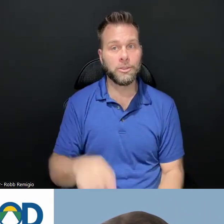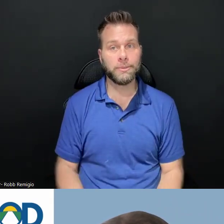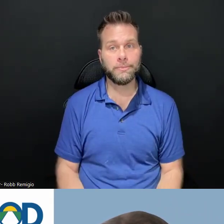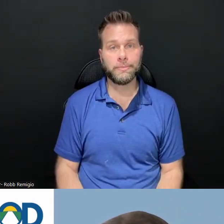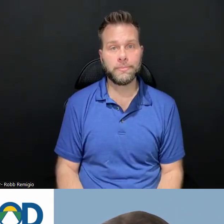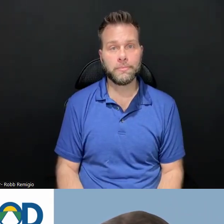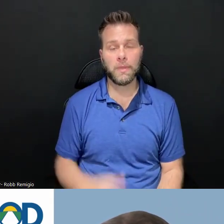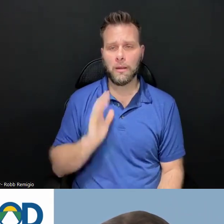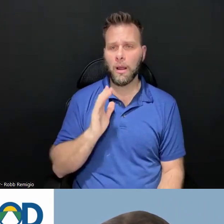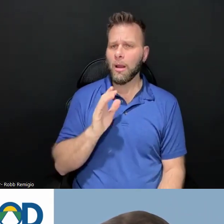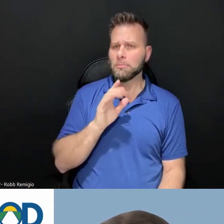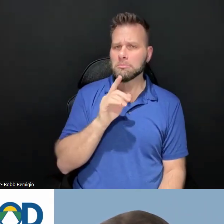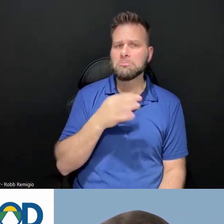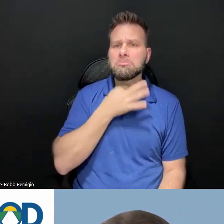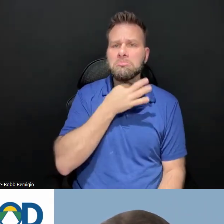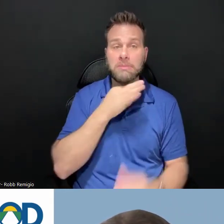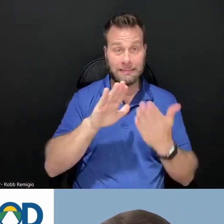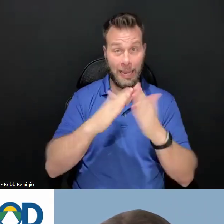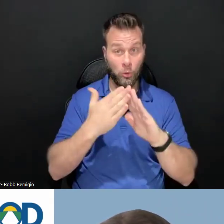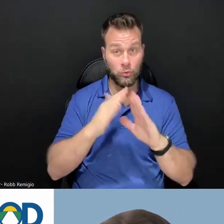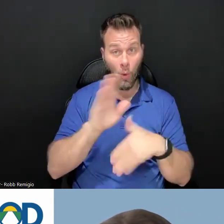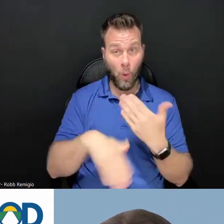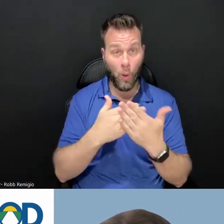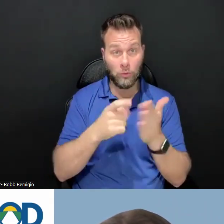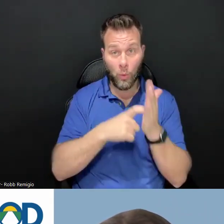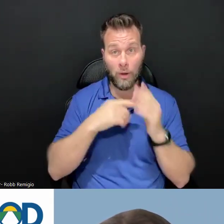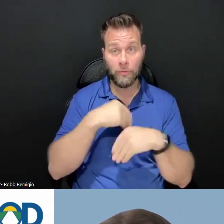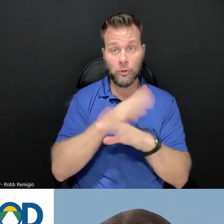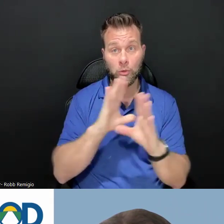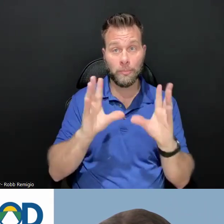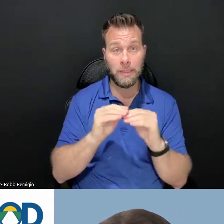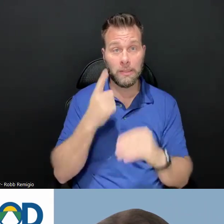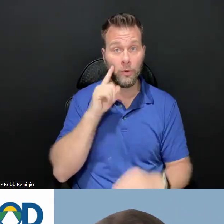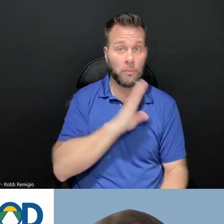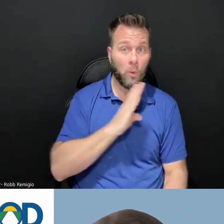to say on the survey. Are towns required to have all virtual mutings for Boards and